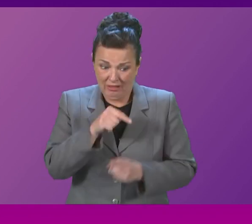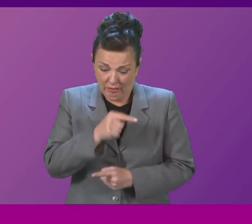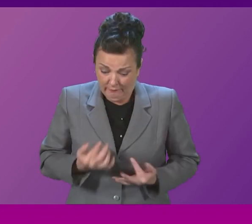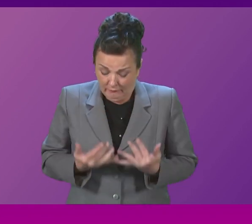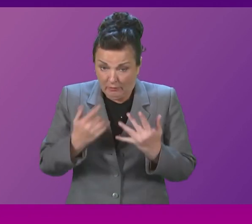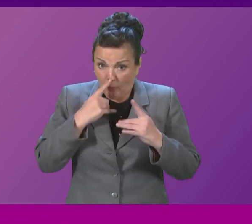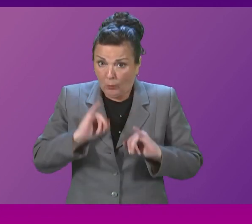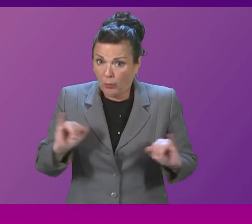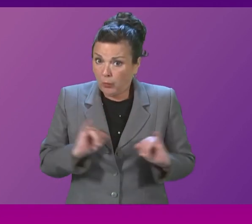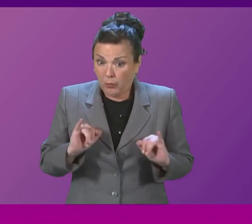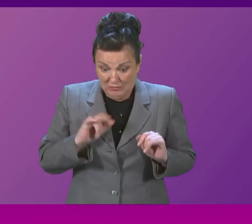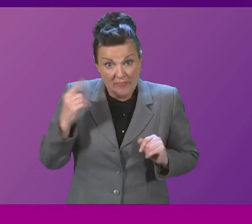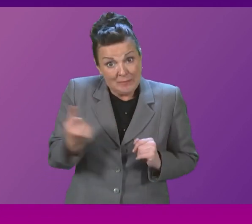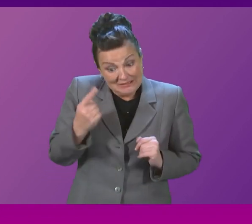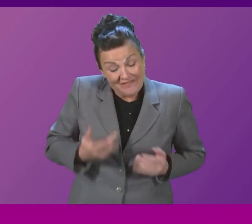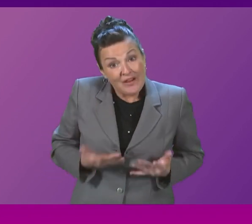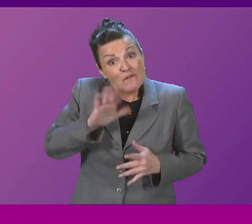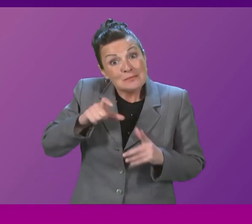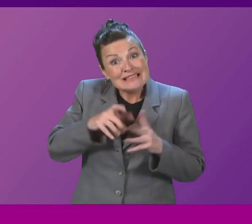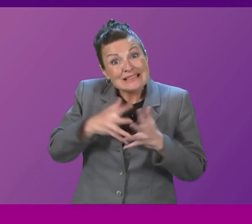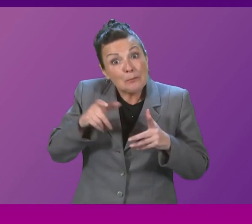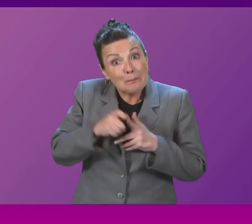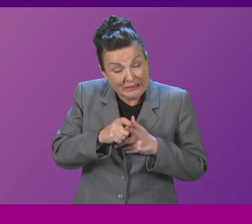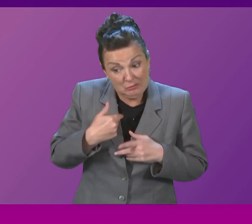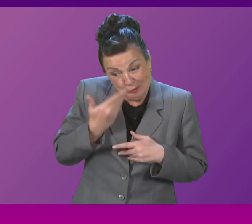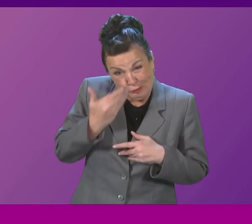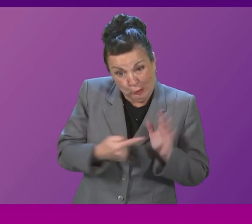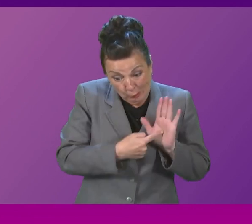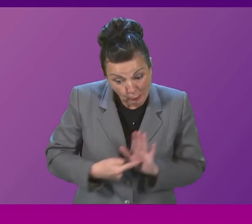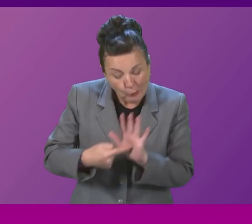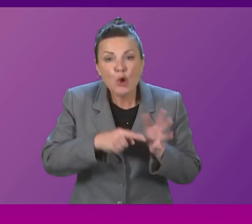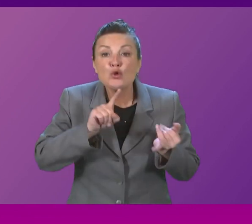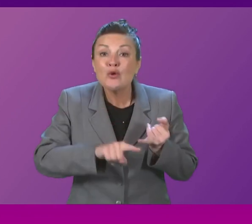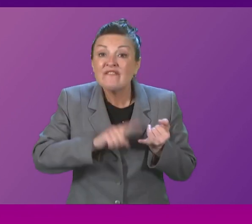They are DWP figures and they show that the universal credit sanction rate is more than